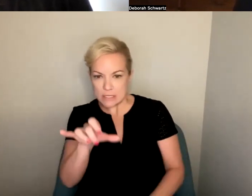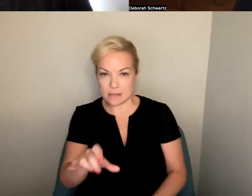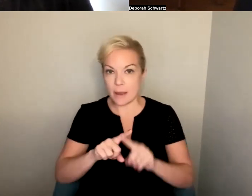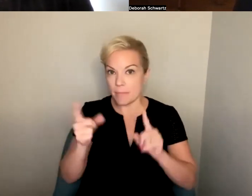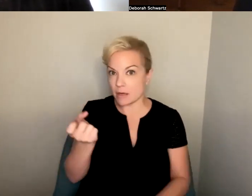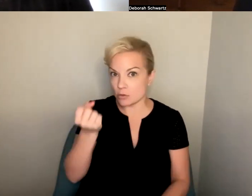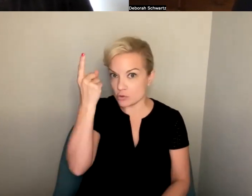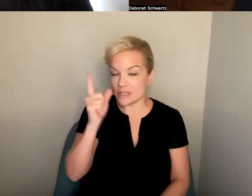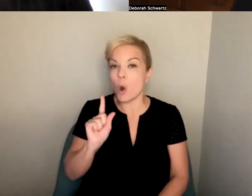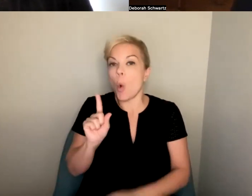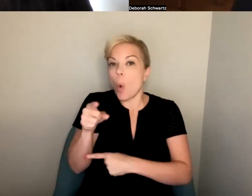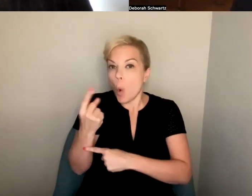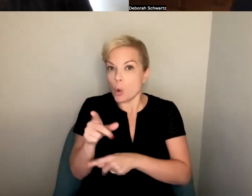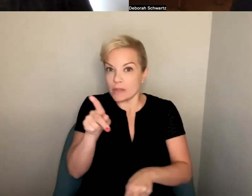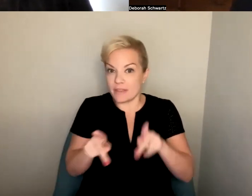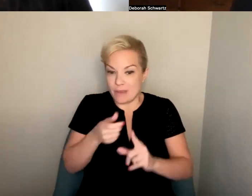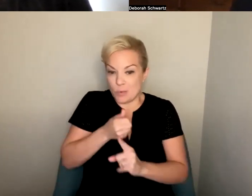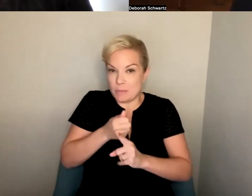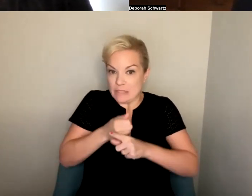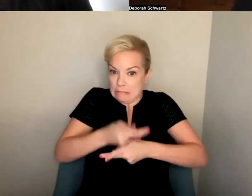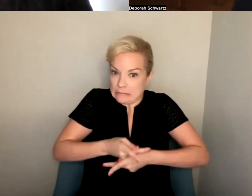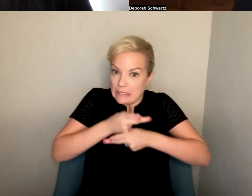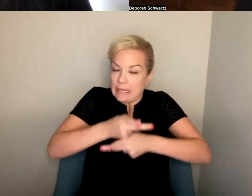are supposed to handle that, they're supposed to maintain- be maintained in a certain way,